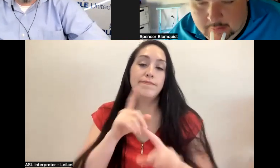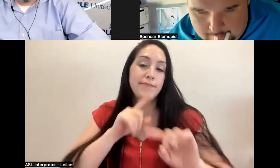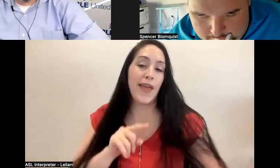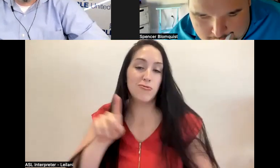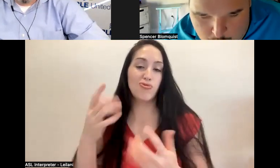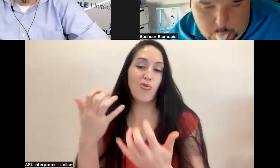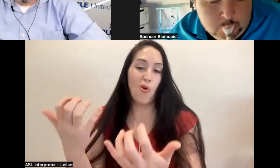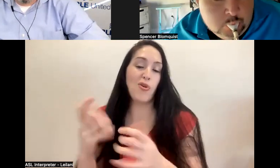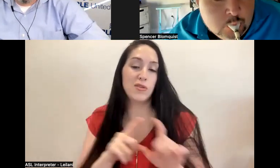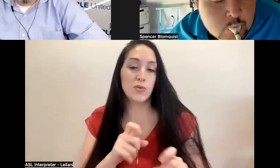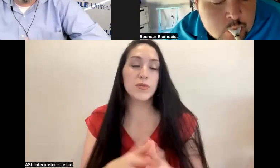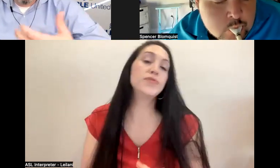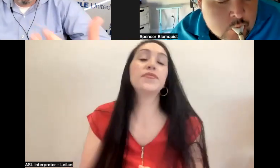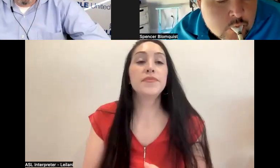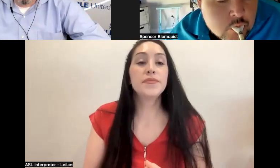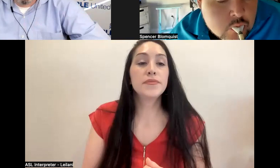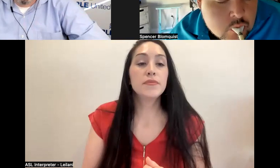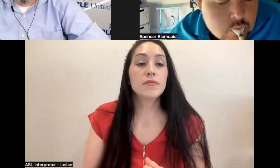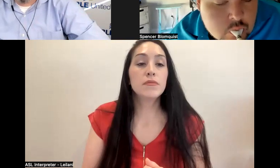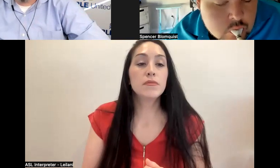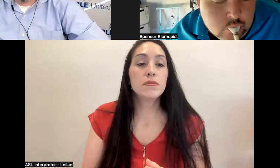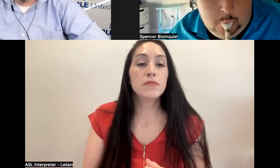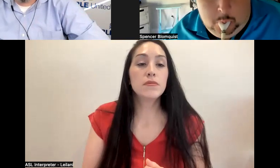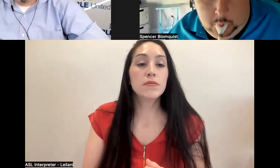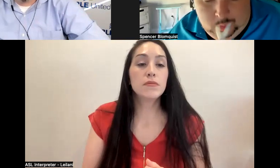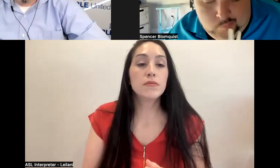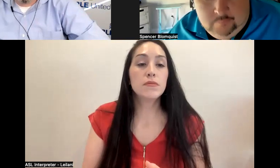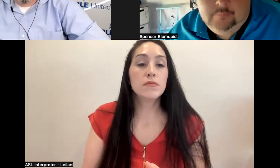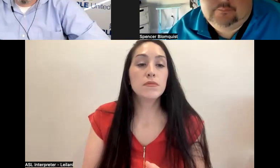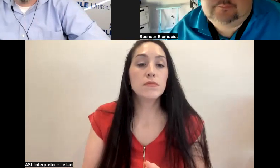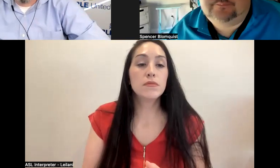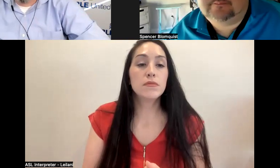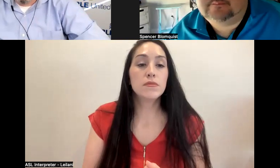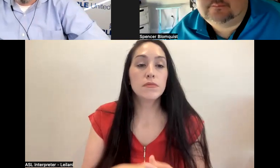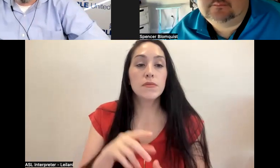ports of saving. And and as you mentioned, kind of your your experiences so far, I mean,